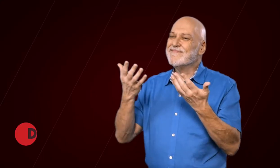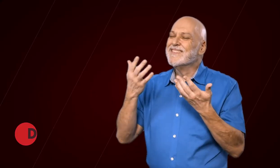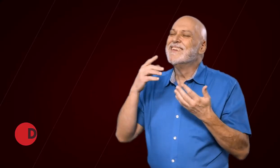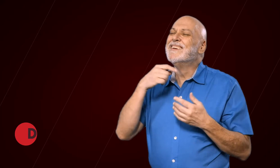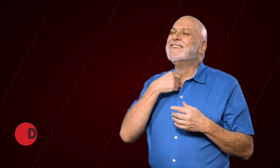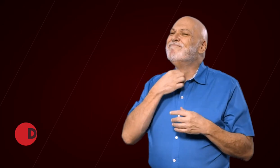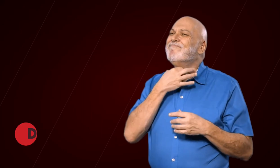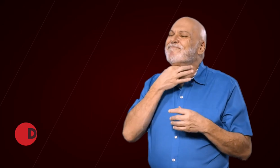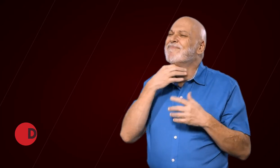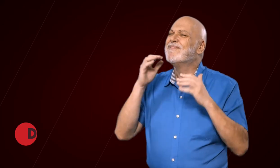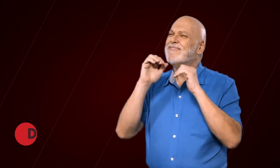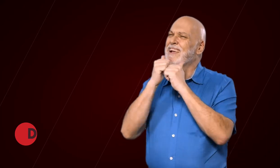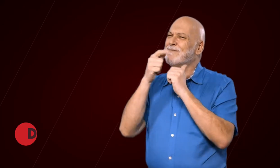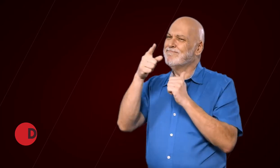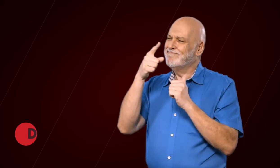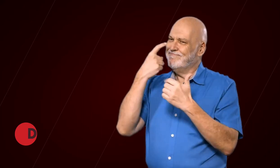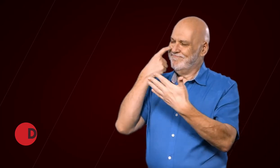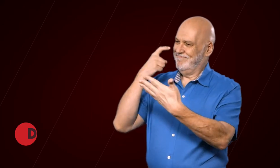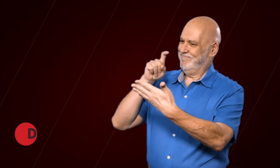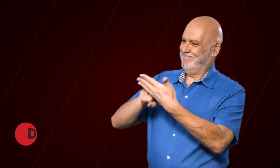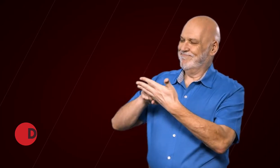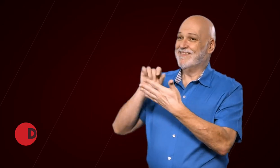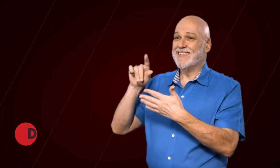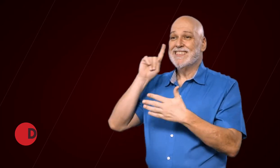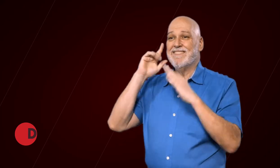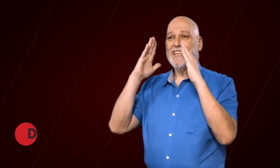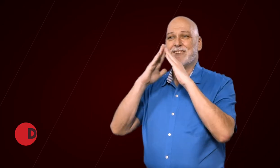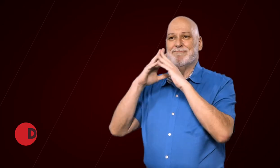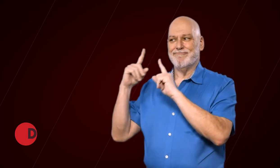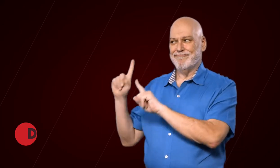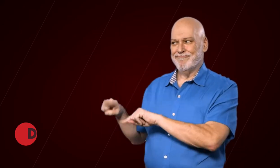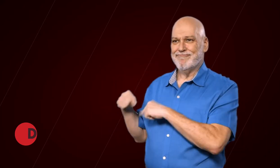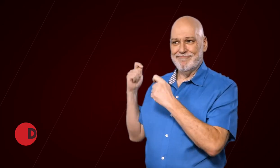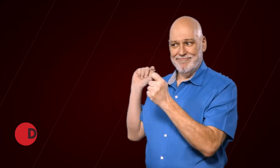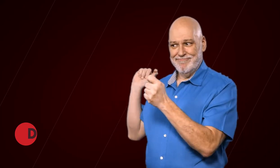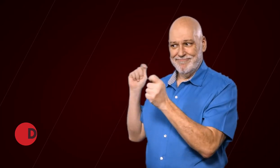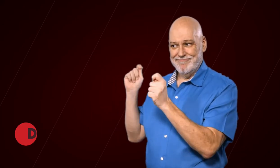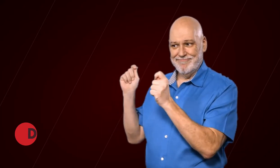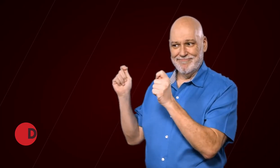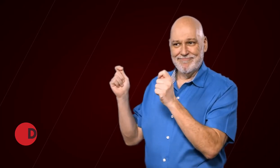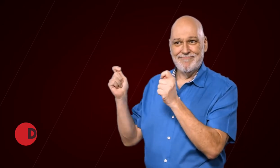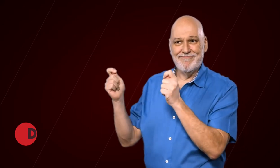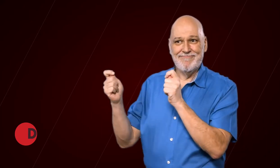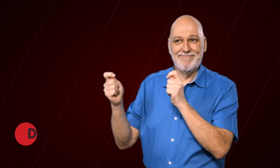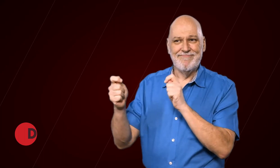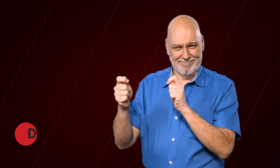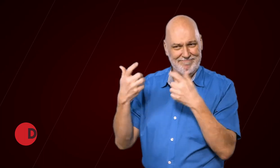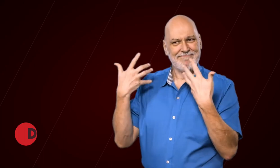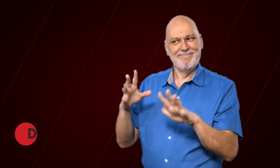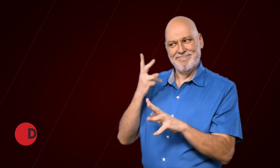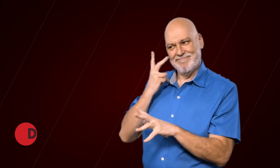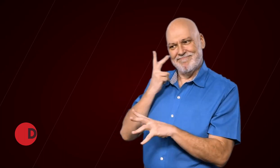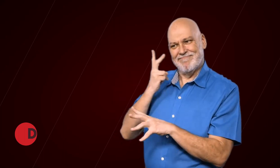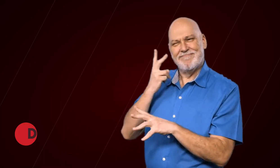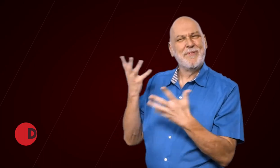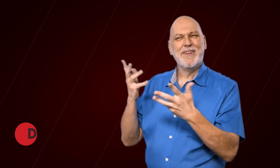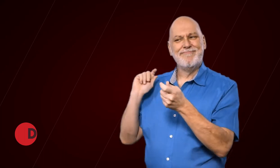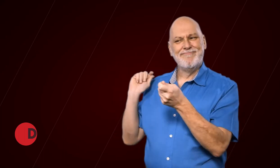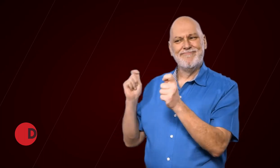[Anselmo]: How has the Deaf community changed over the years?